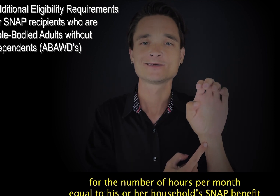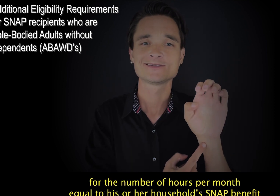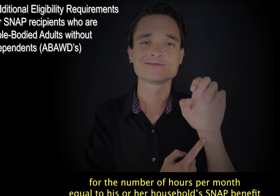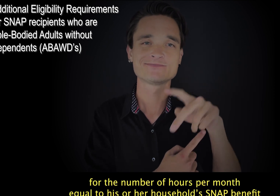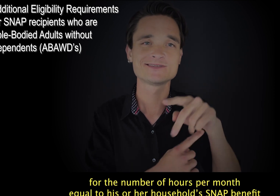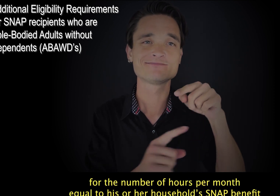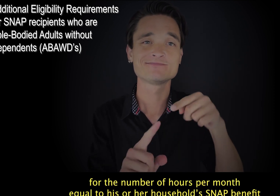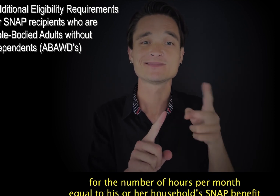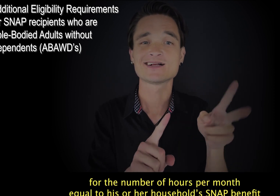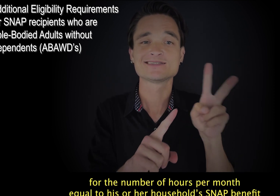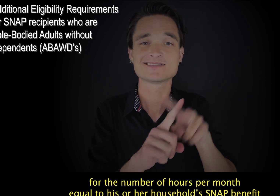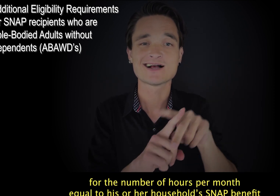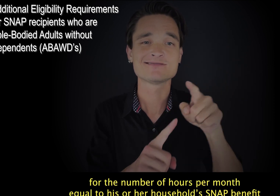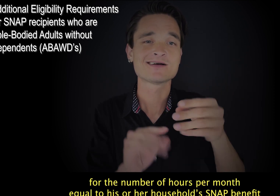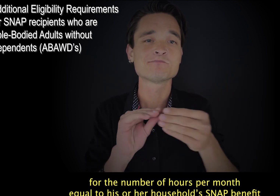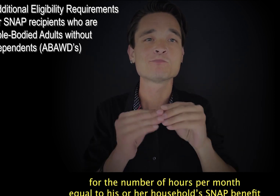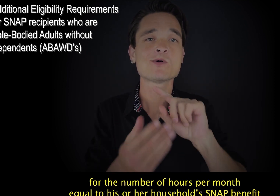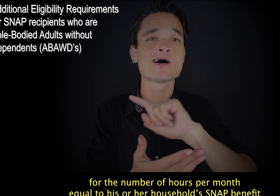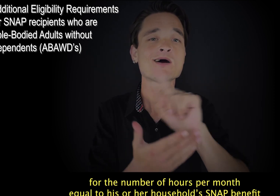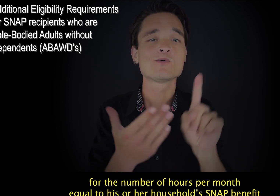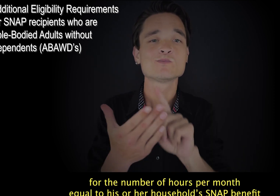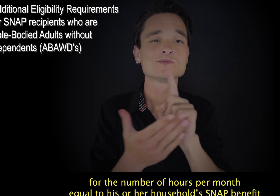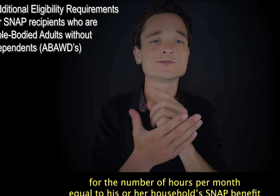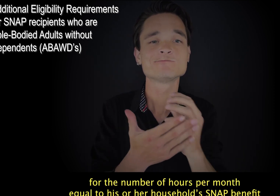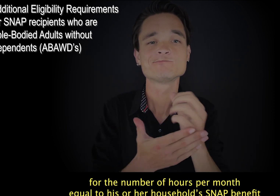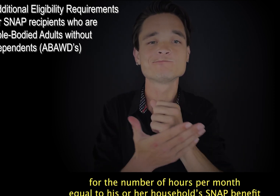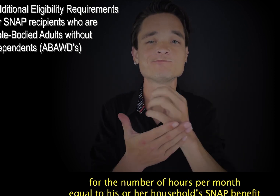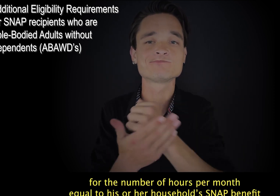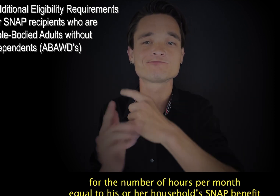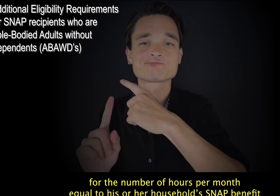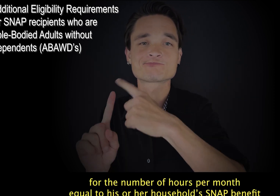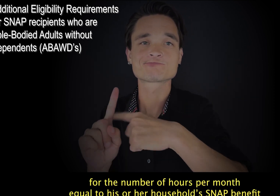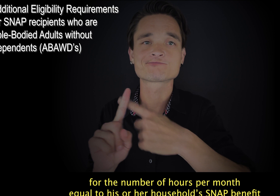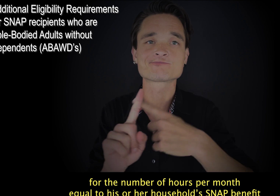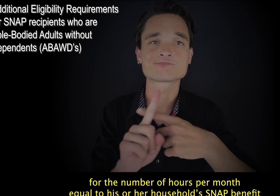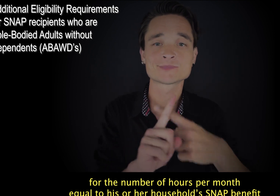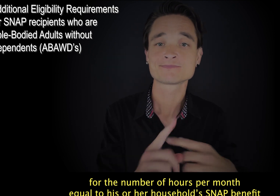for the number of hours per month equal to his or her household’s SNAP benefit